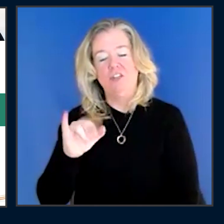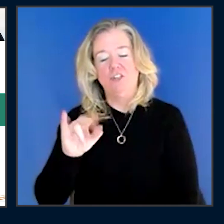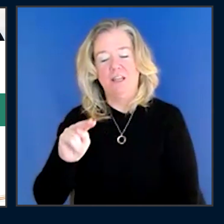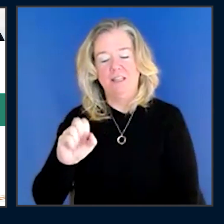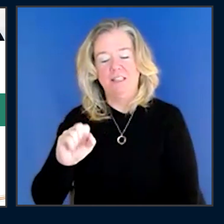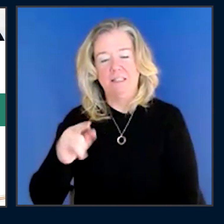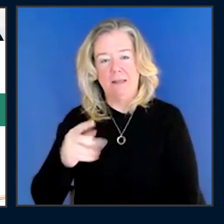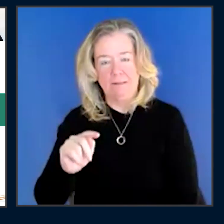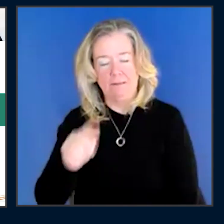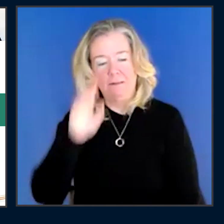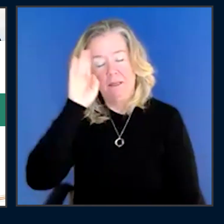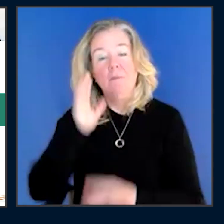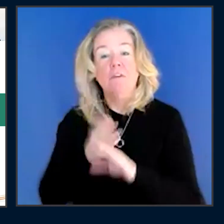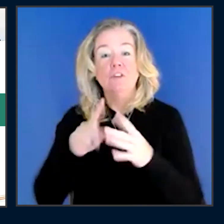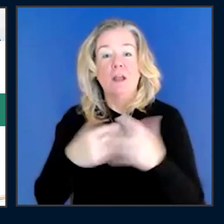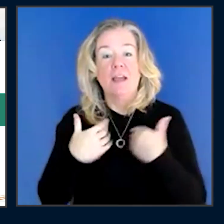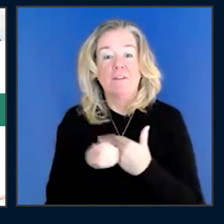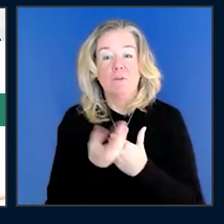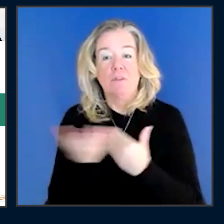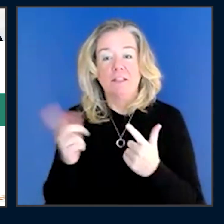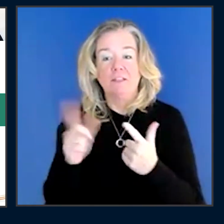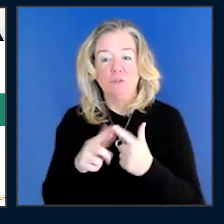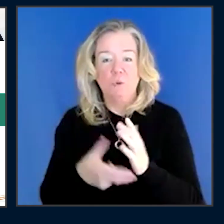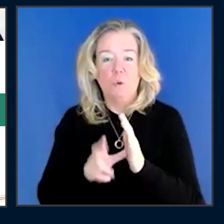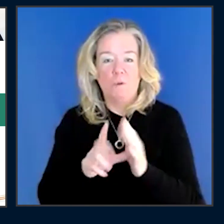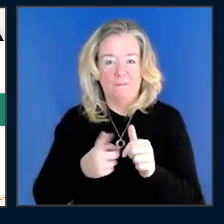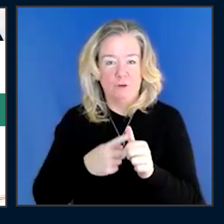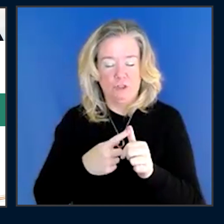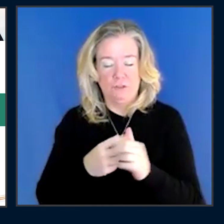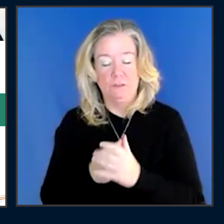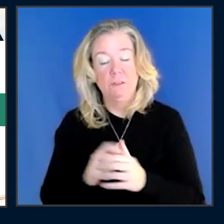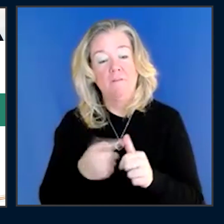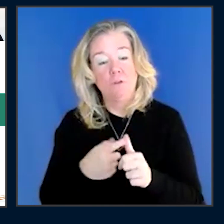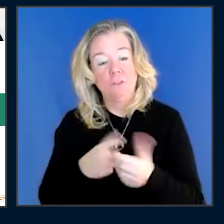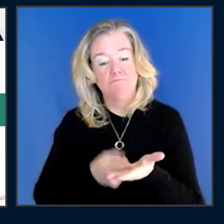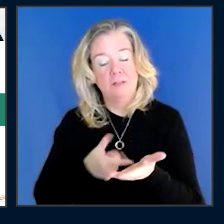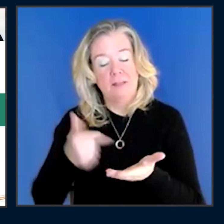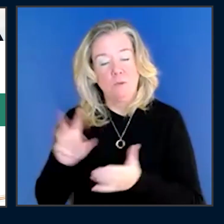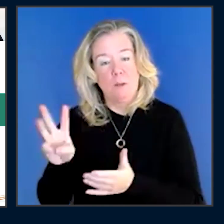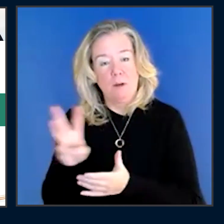Before we get started, I have a few items to go over. First, this webinar is being recorded